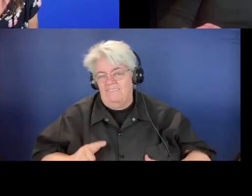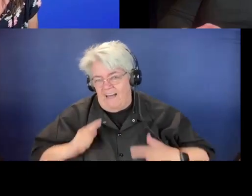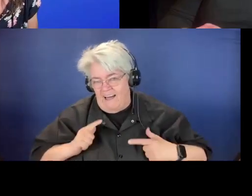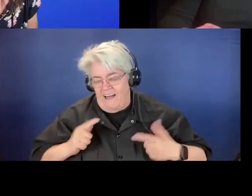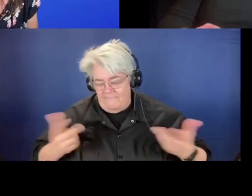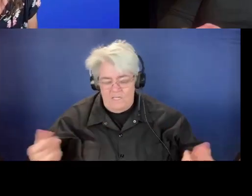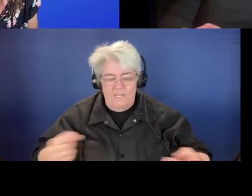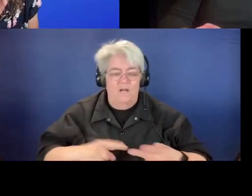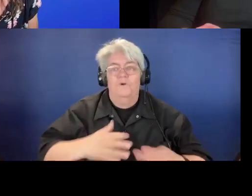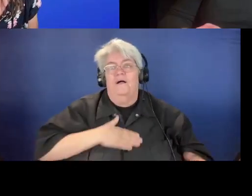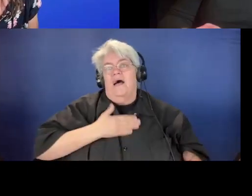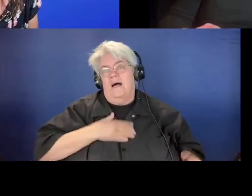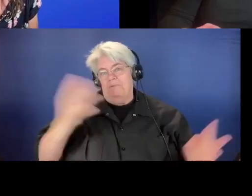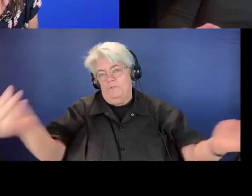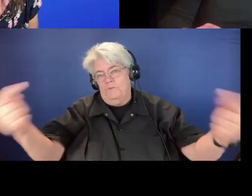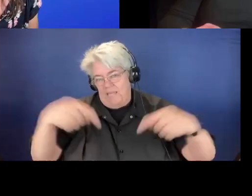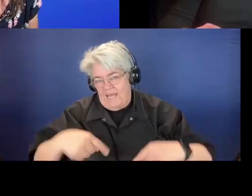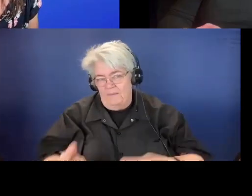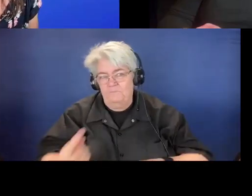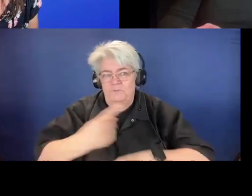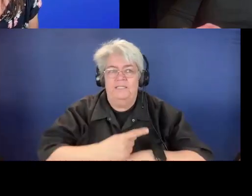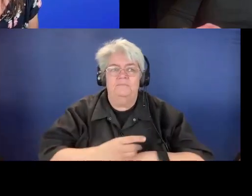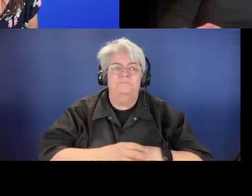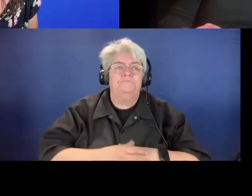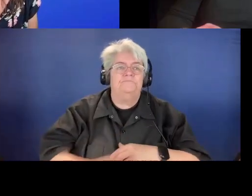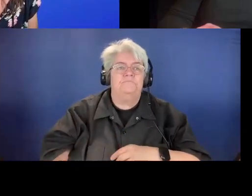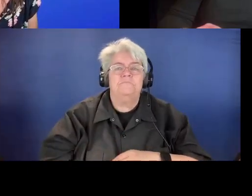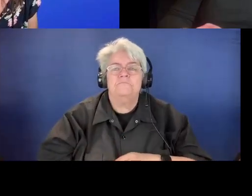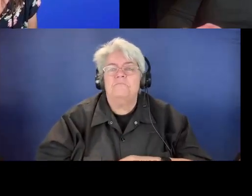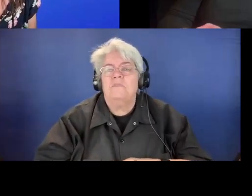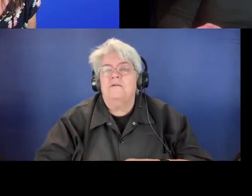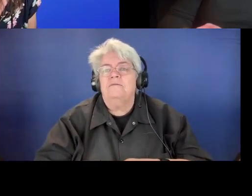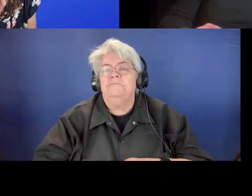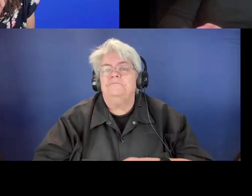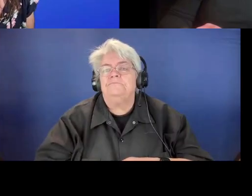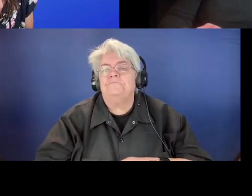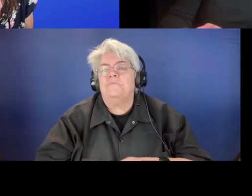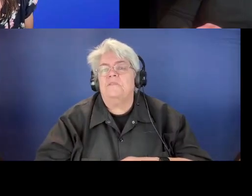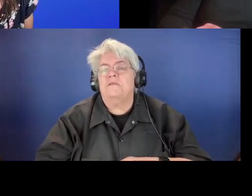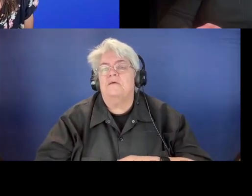with us. Our topic today is how to work